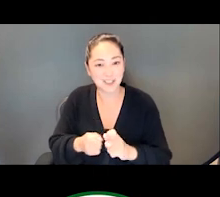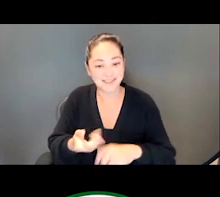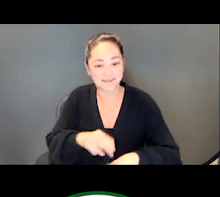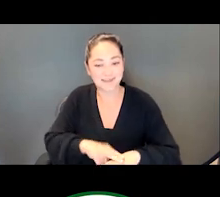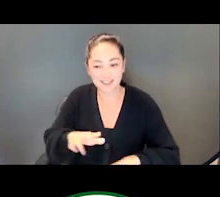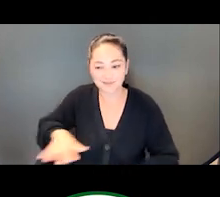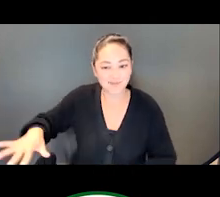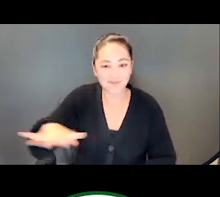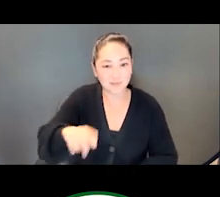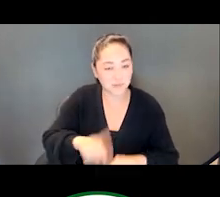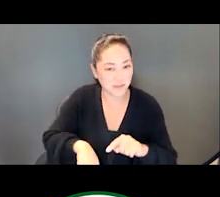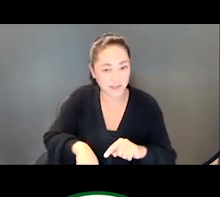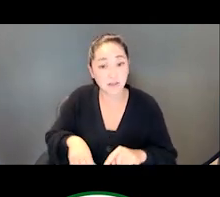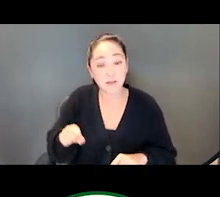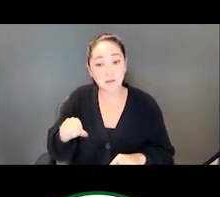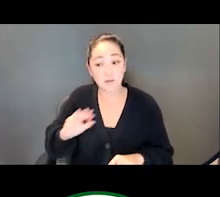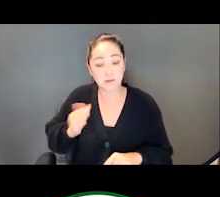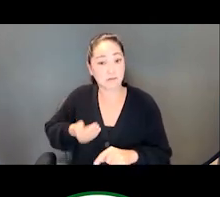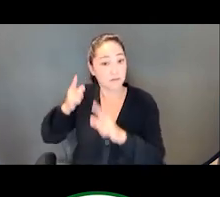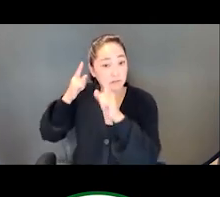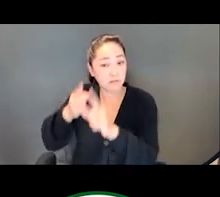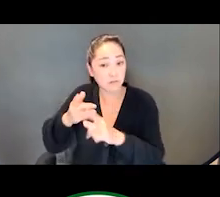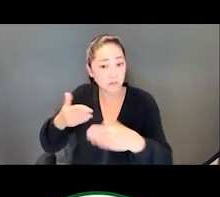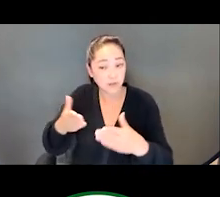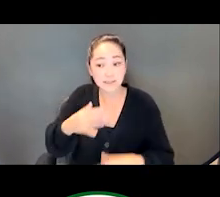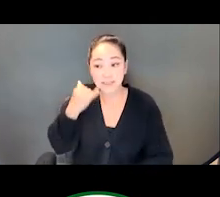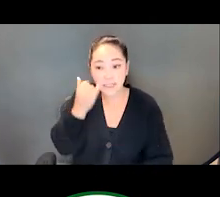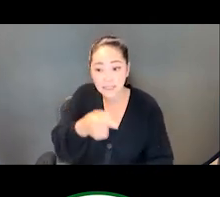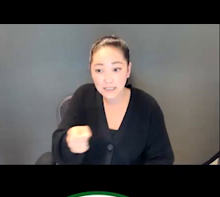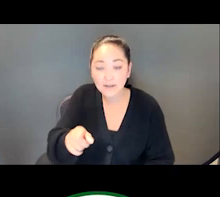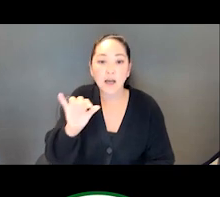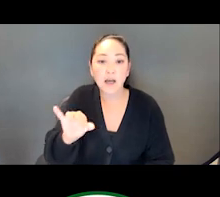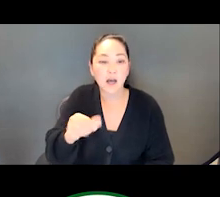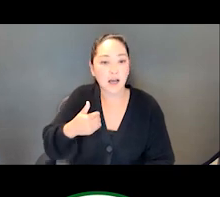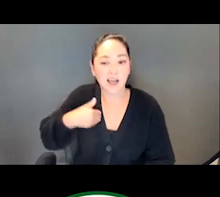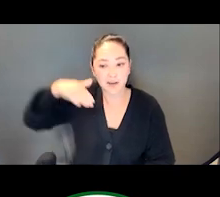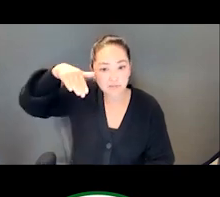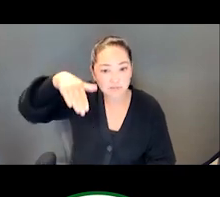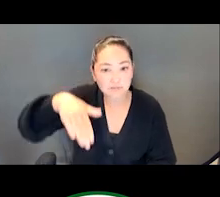people know the percentage of grade that is on that slope through signage at the beginning of the trail.